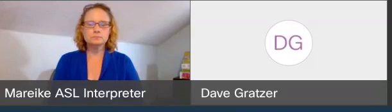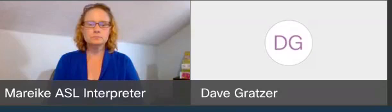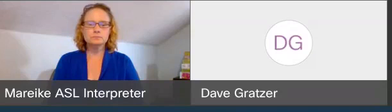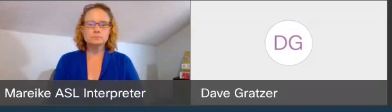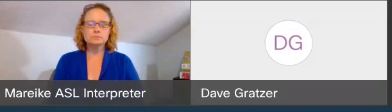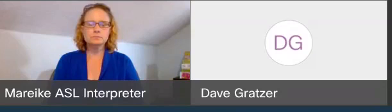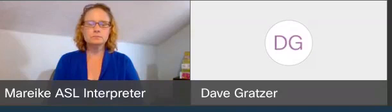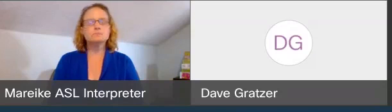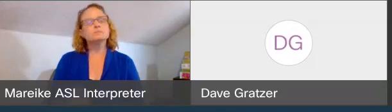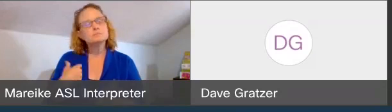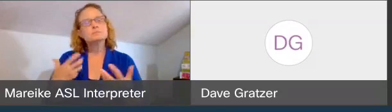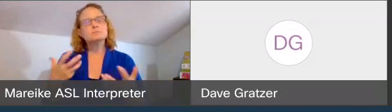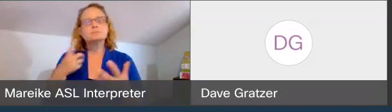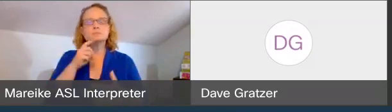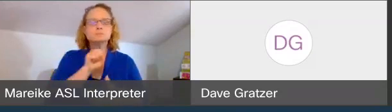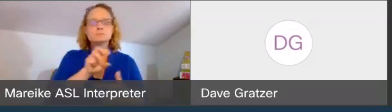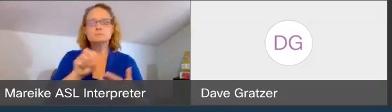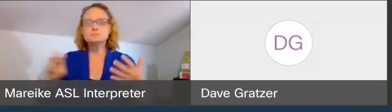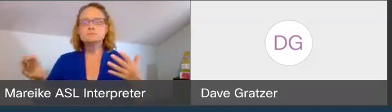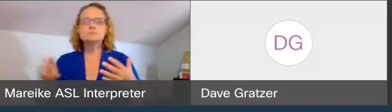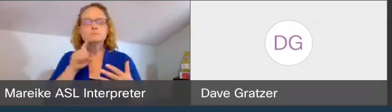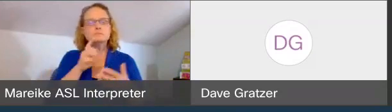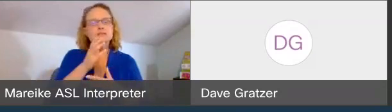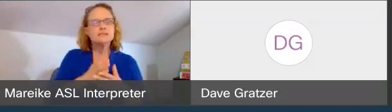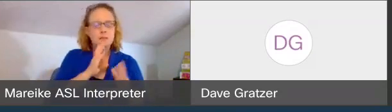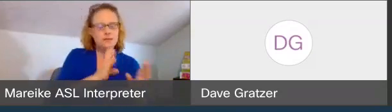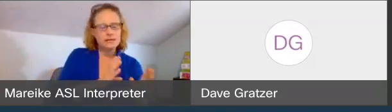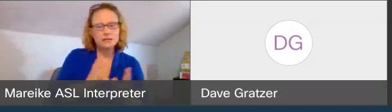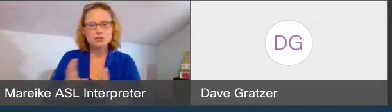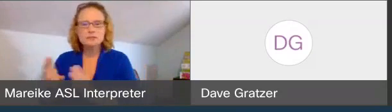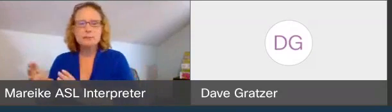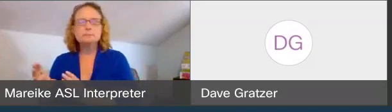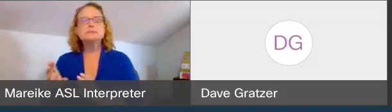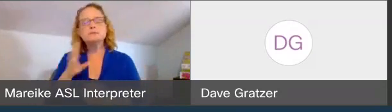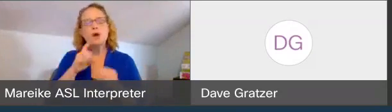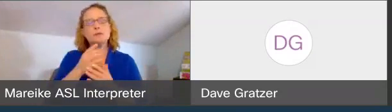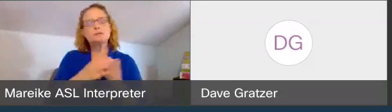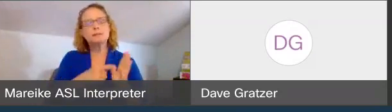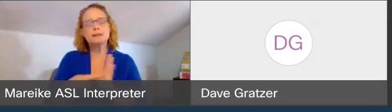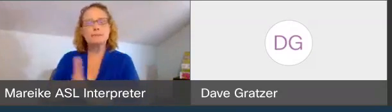So I'm gonna go through just a couple of the intercepts and talk about some examples of how